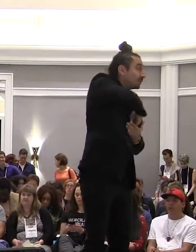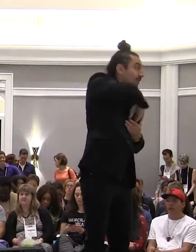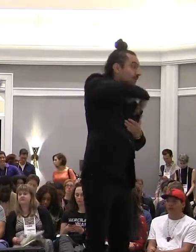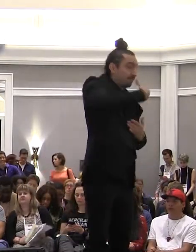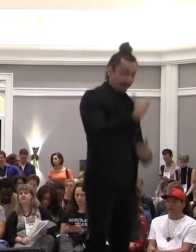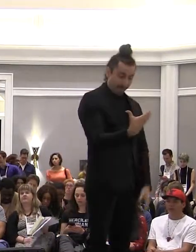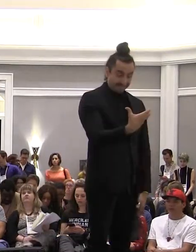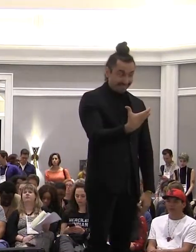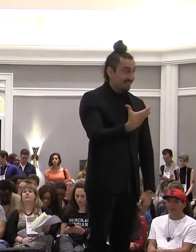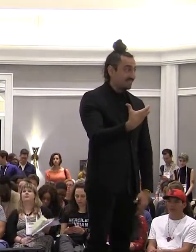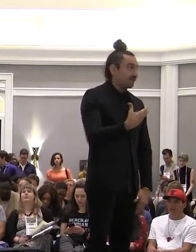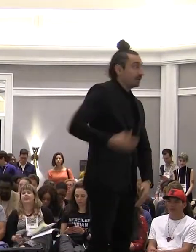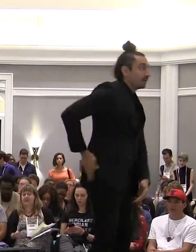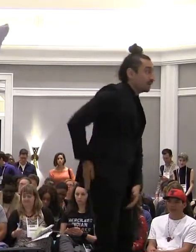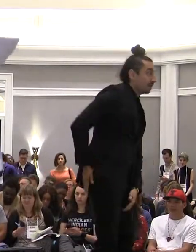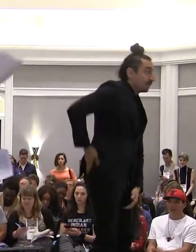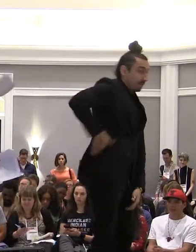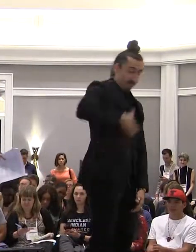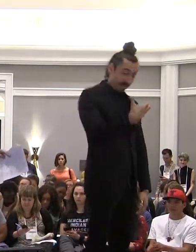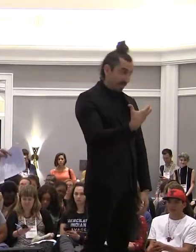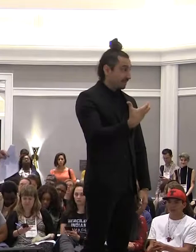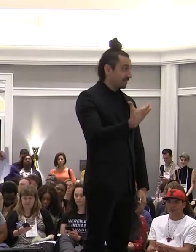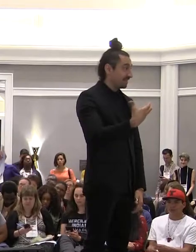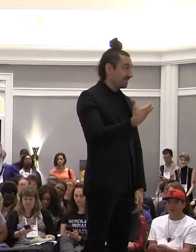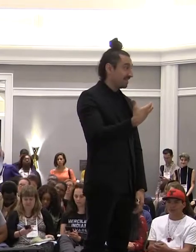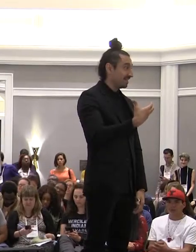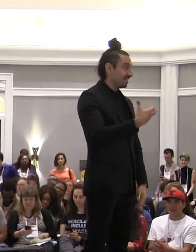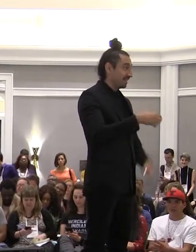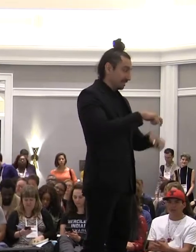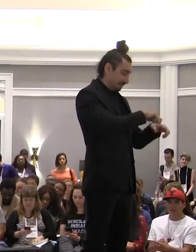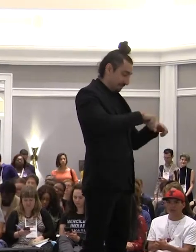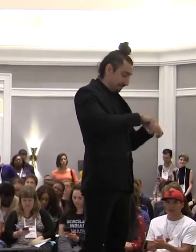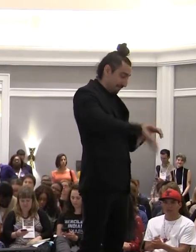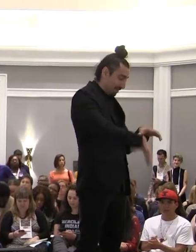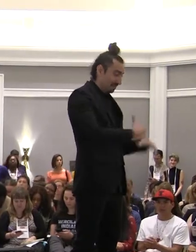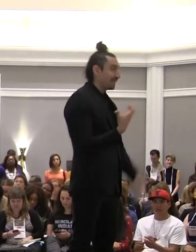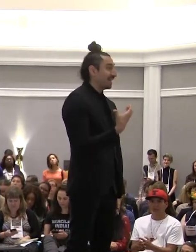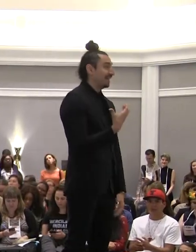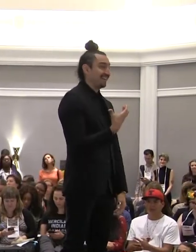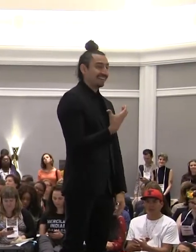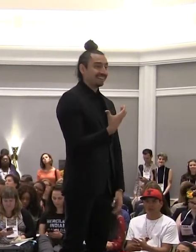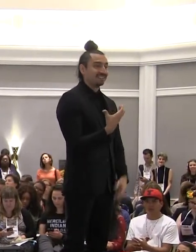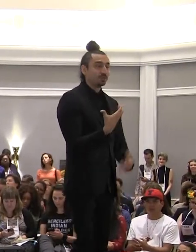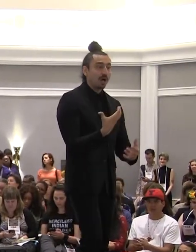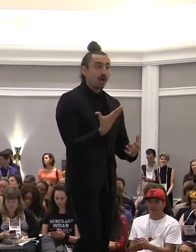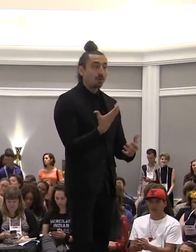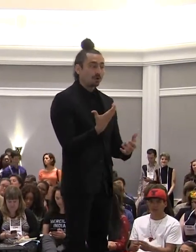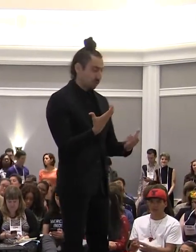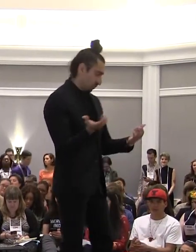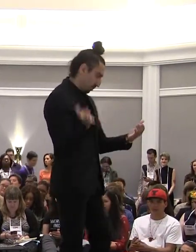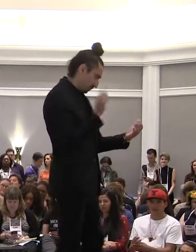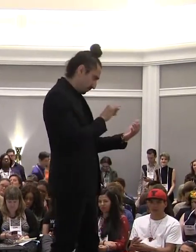You can take a picture of us if you want, hashtag TCG 2017, but what I actually rather you do is open your 2.0 app.